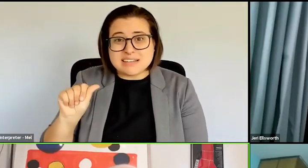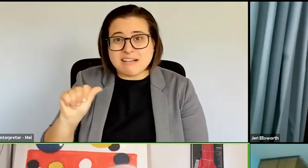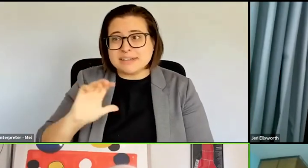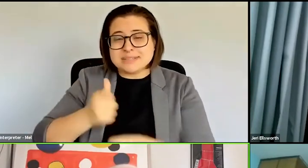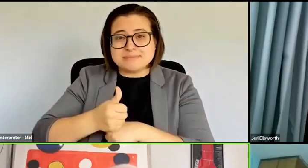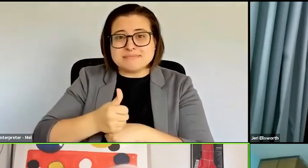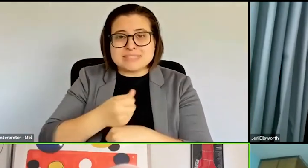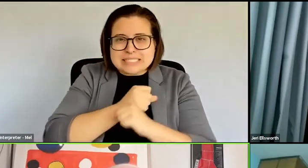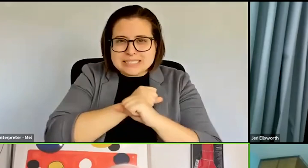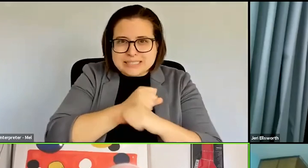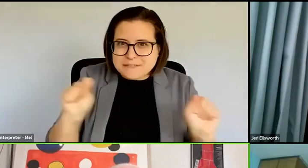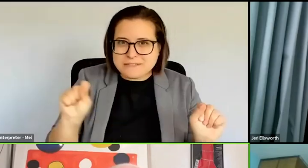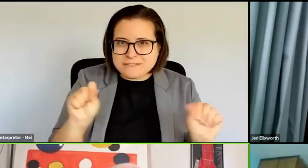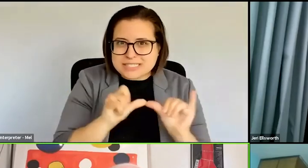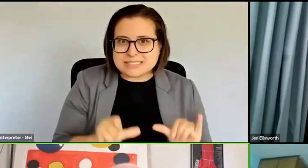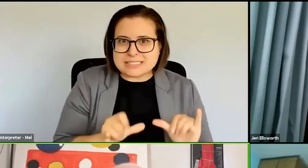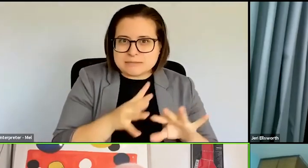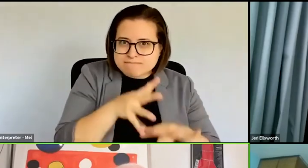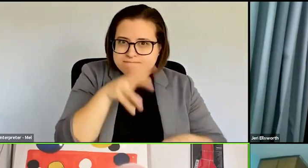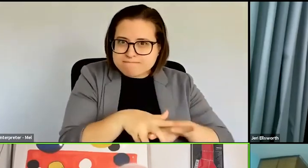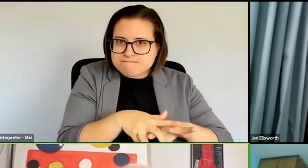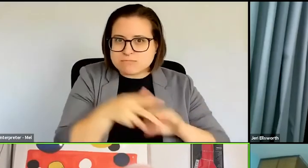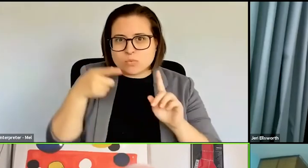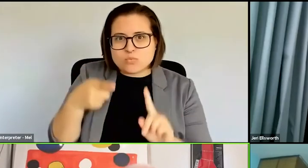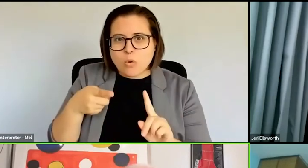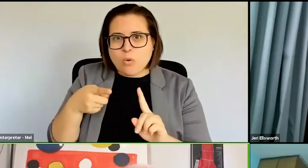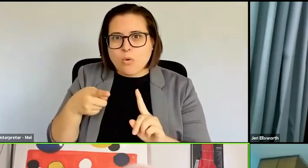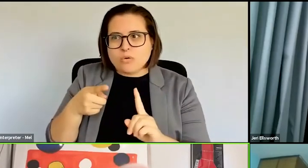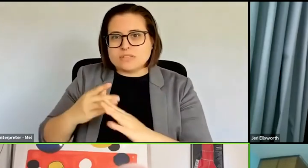that occasionally gets put into a Tesla to prevent you from driving without your hands on the wheel